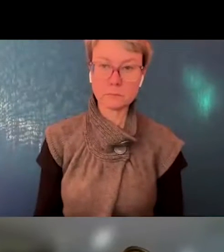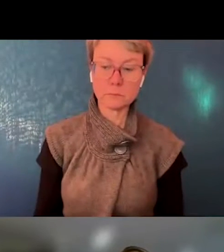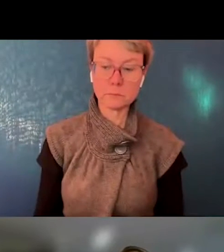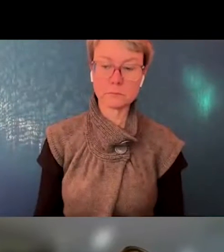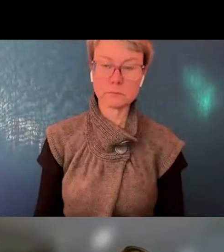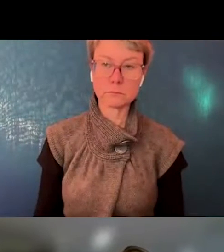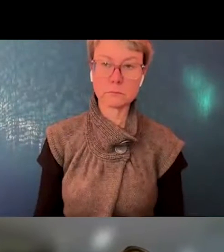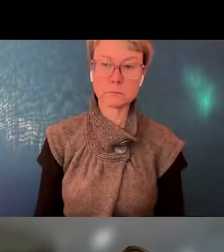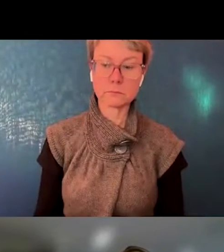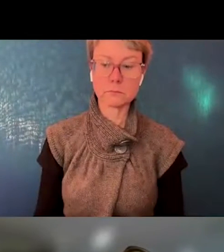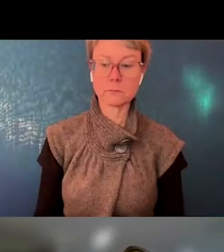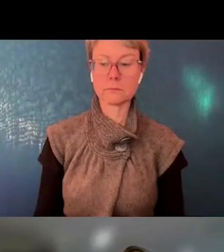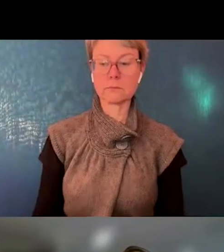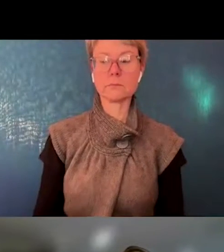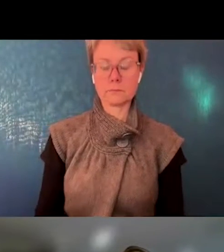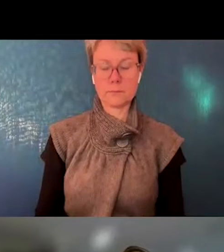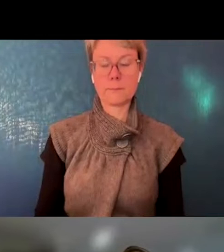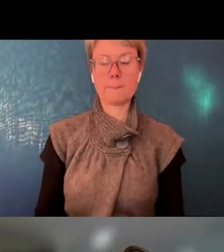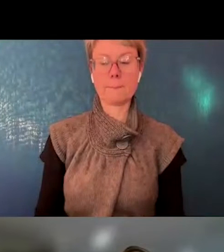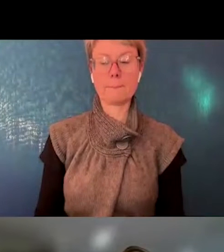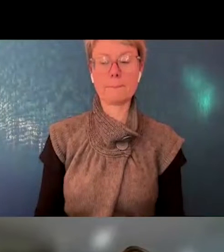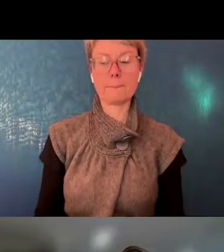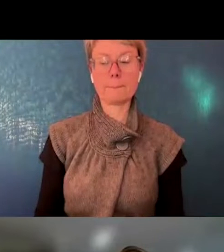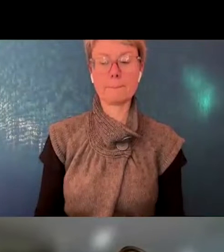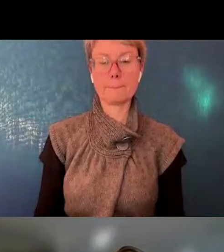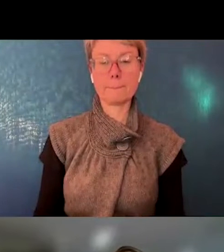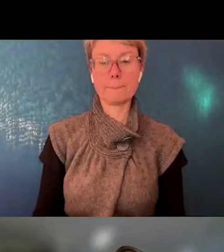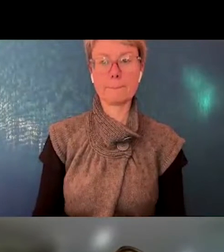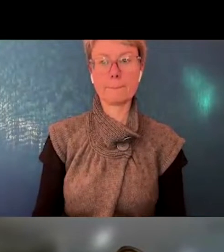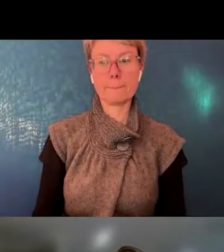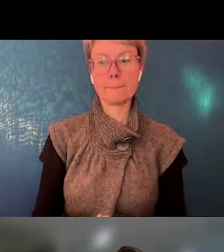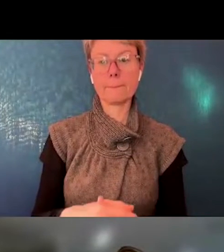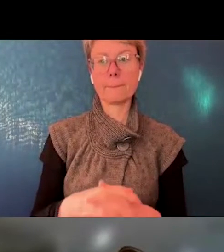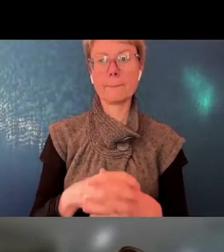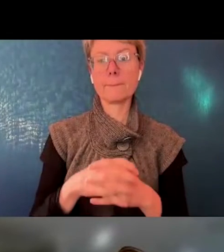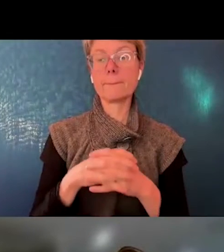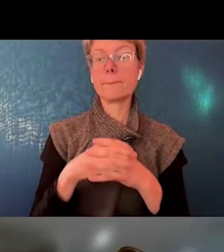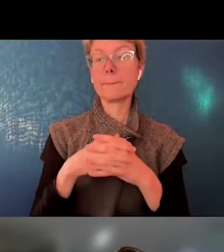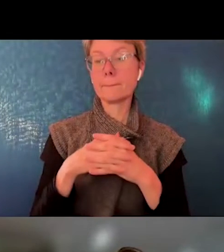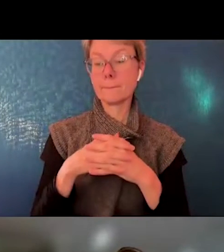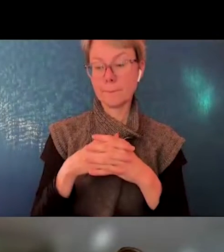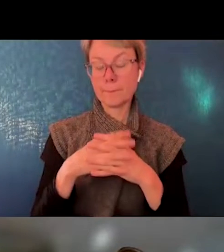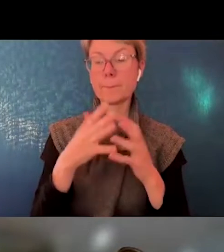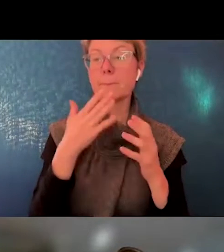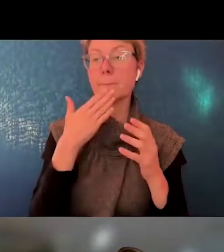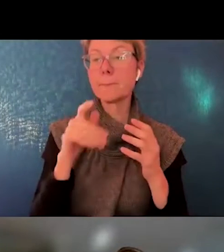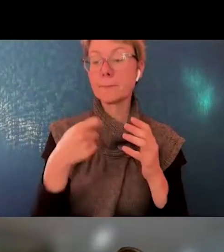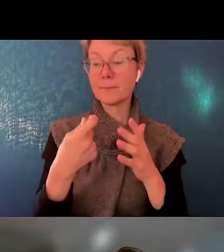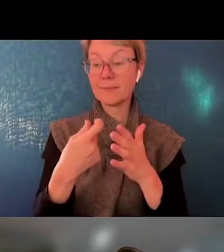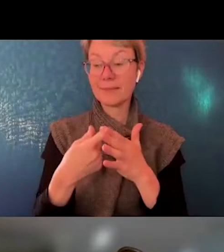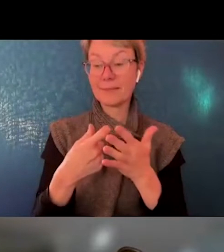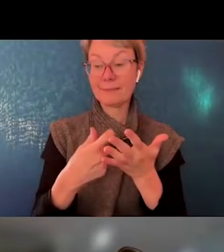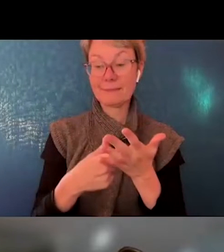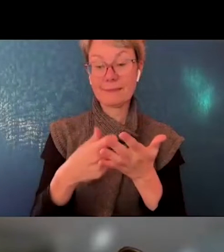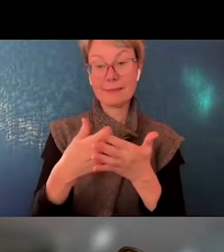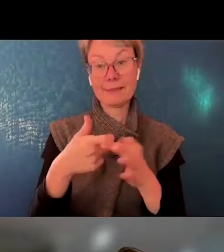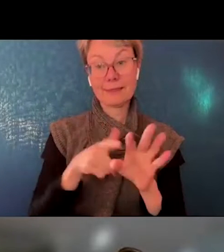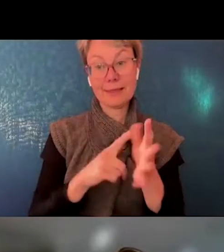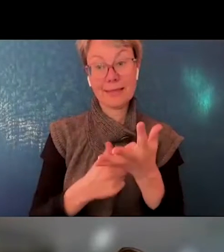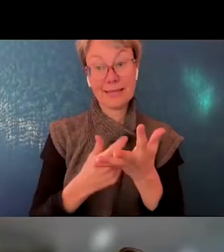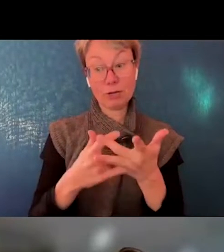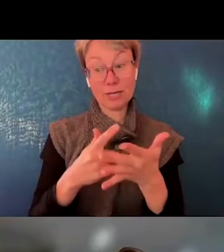thank you so much sh um Ki um we've heard Lots about the criminal and the family law division um